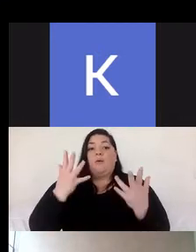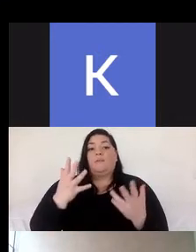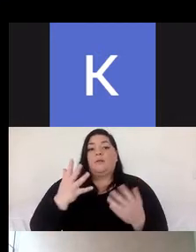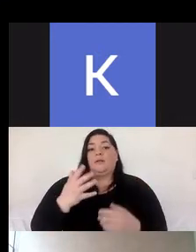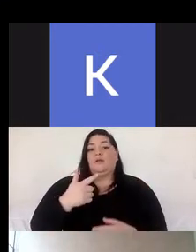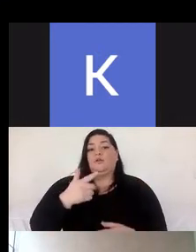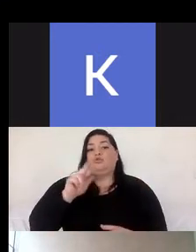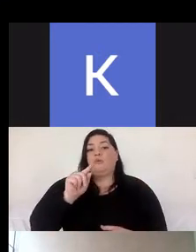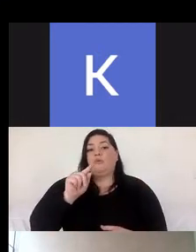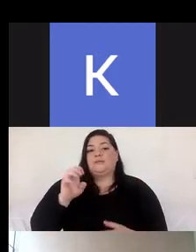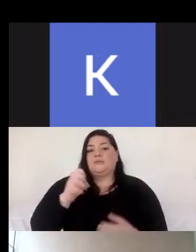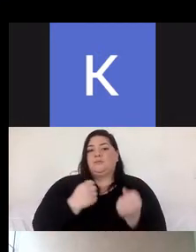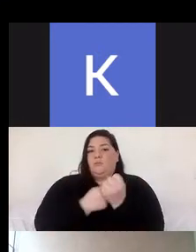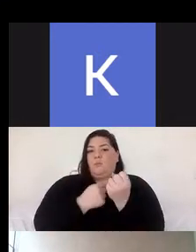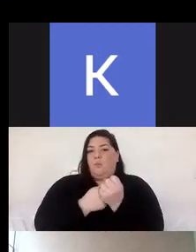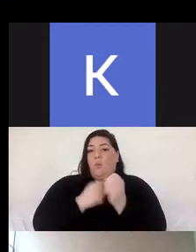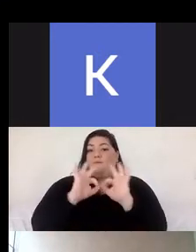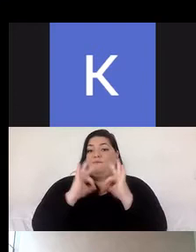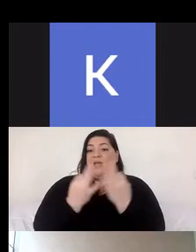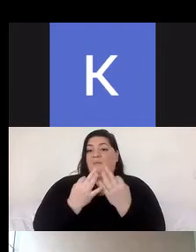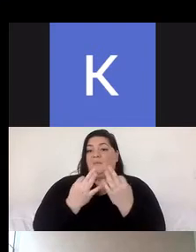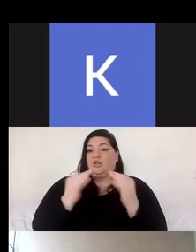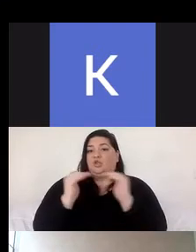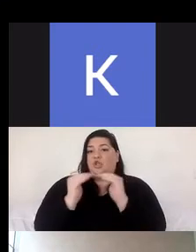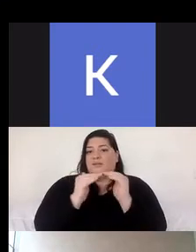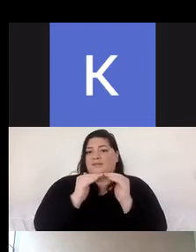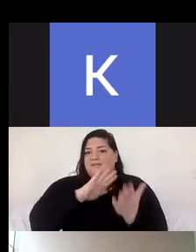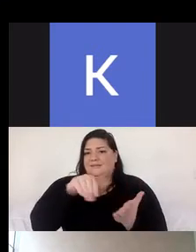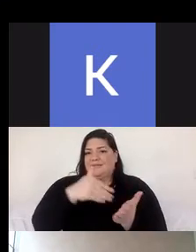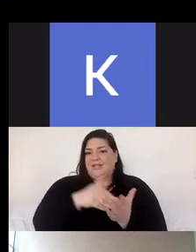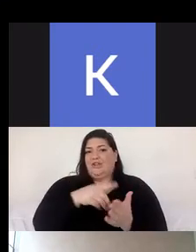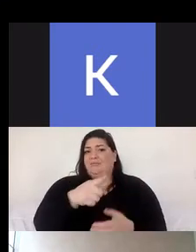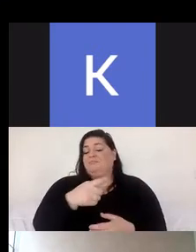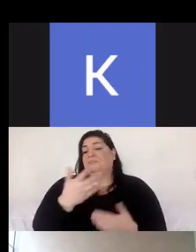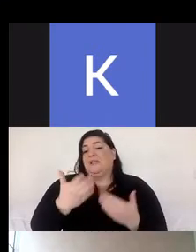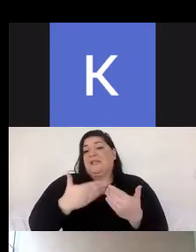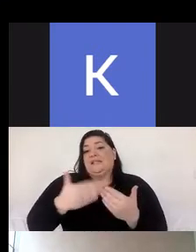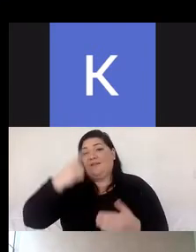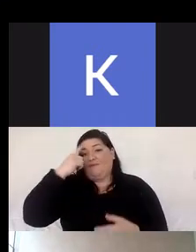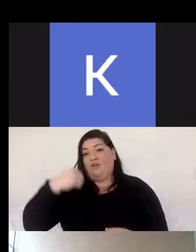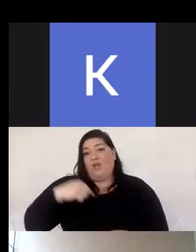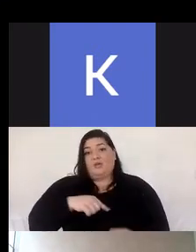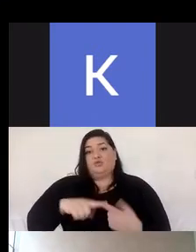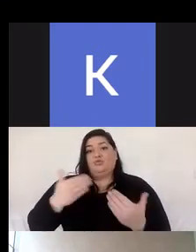to support family justice centers? This was a particularly easy one for us to answer, fortunately.